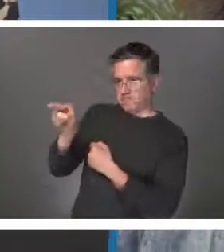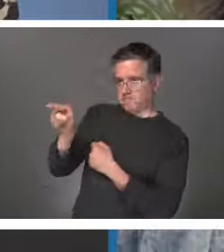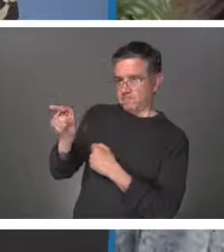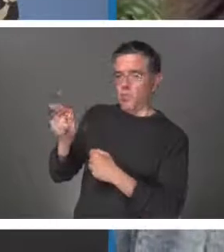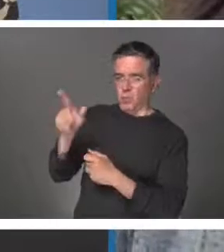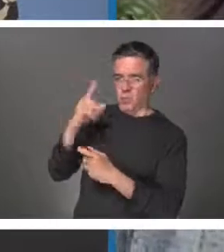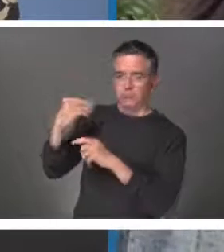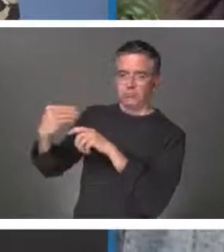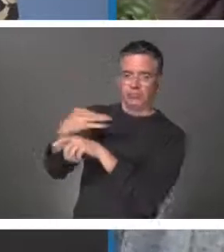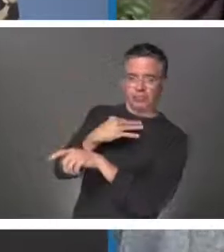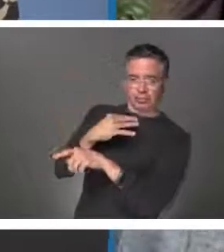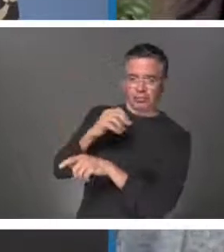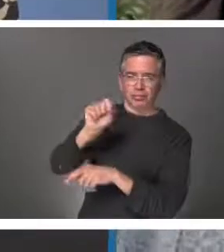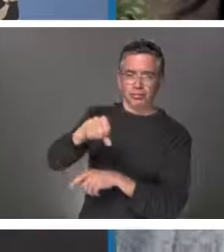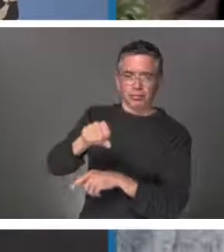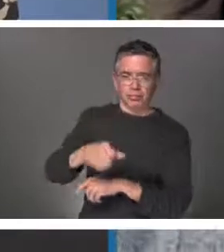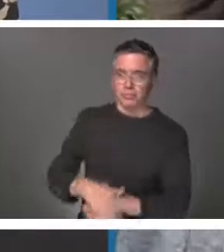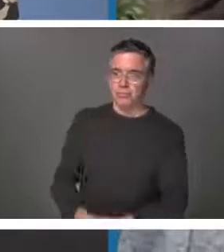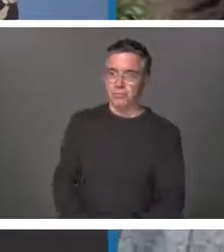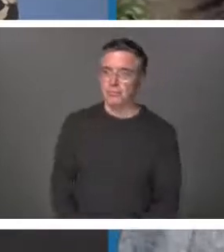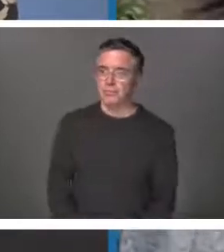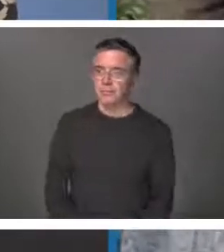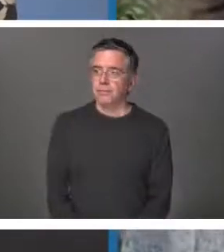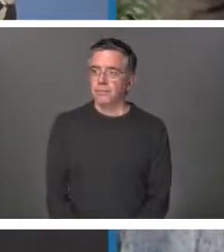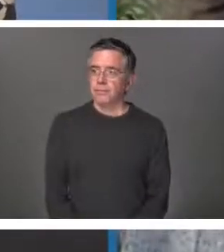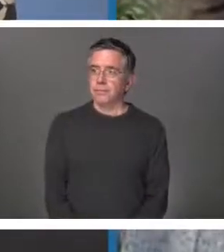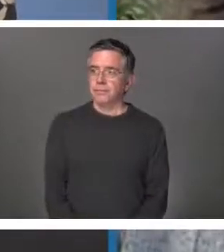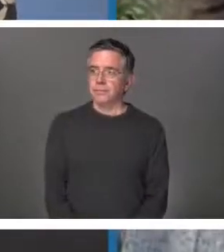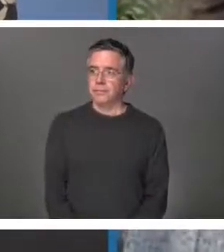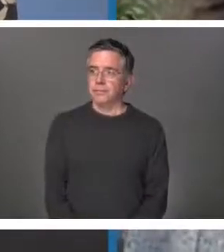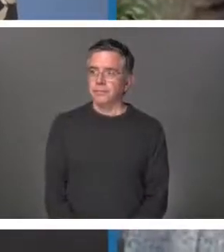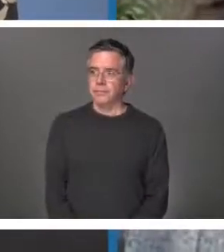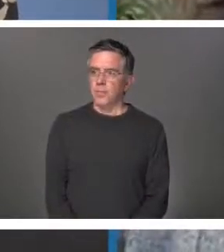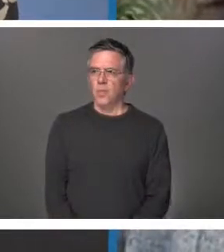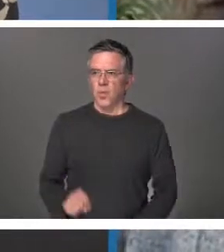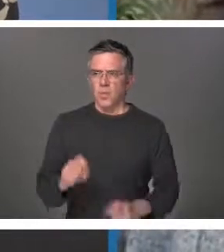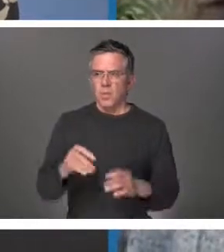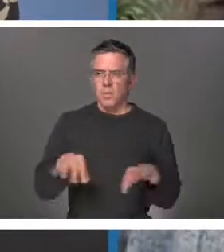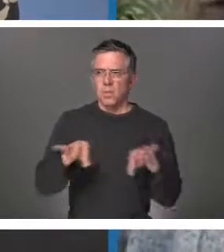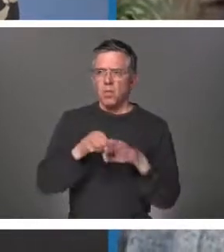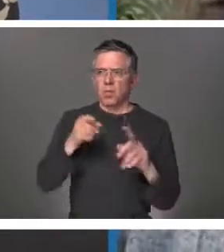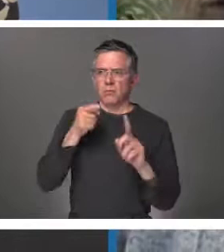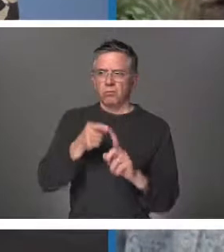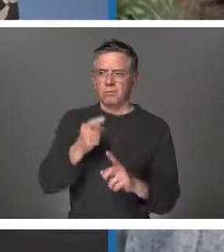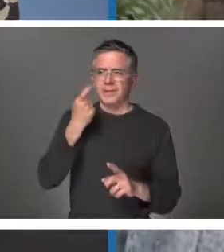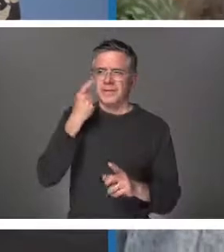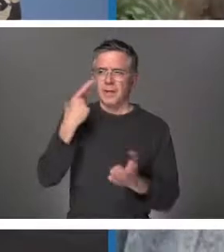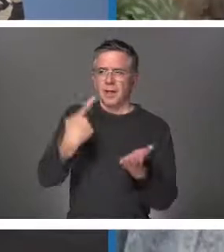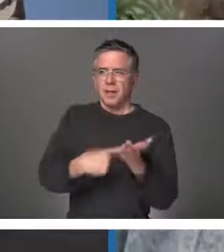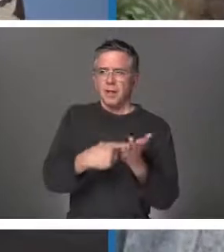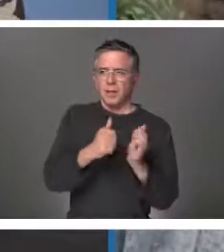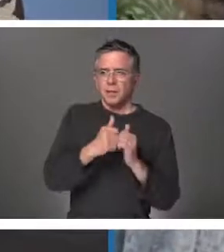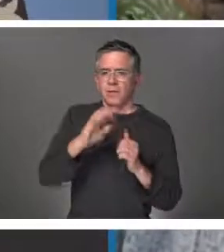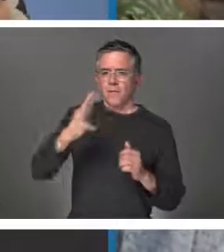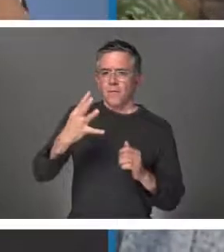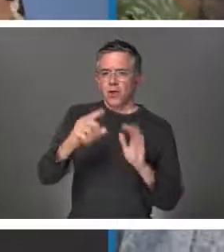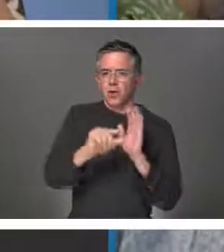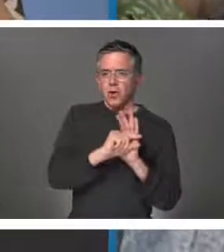I actually spoke with a group of fourth graders on Monday night, and had to try to think about